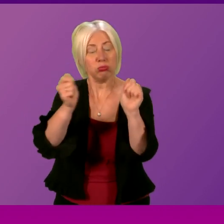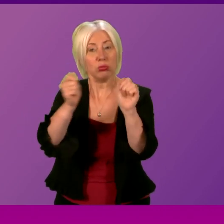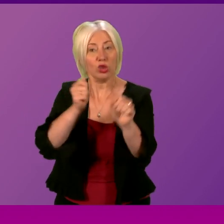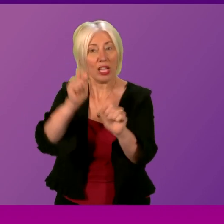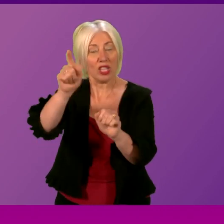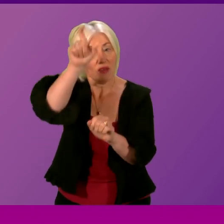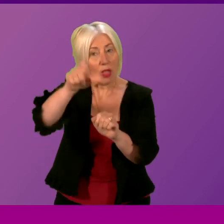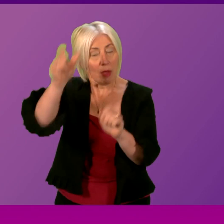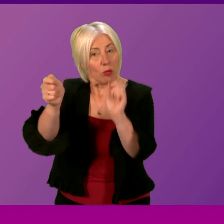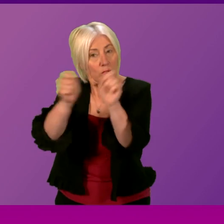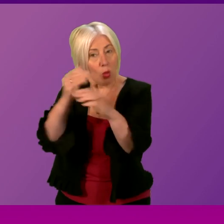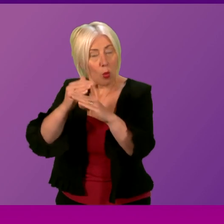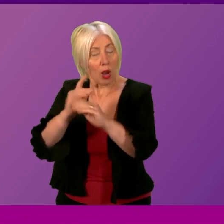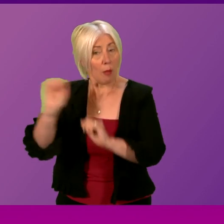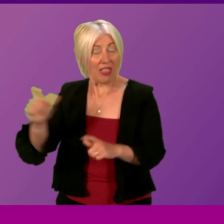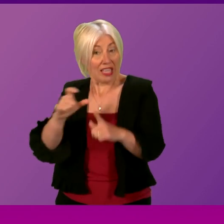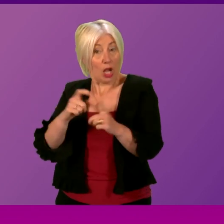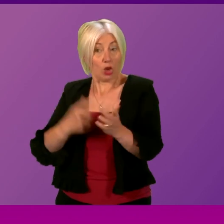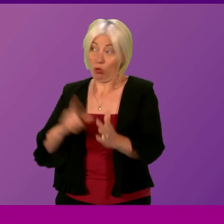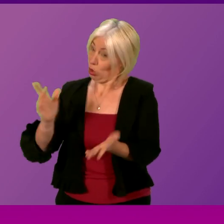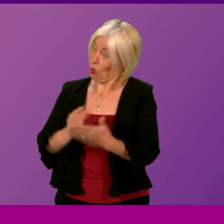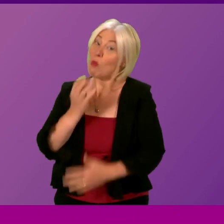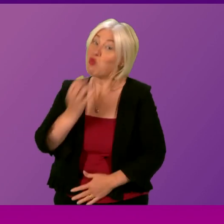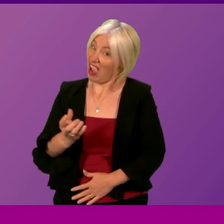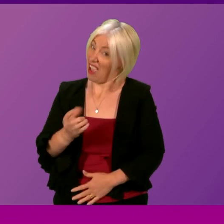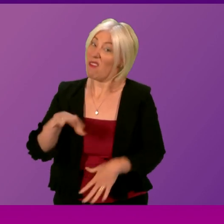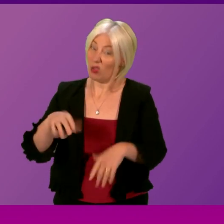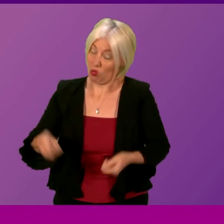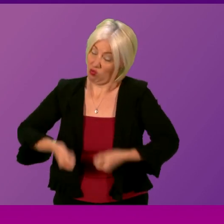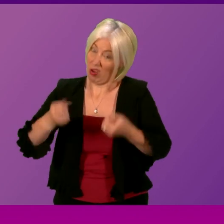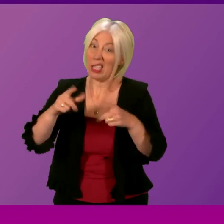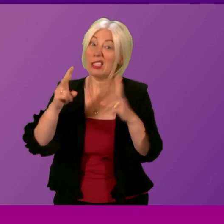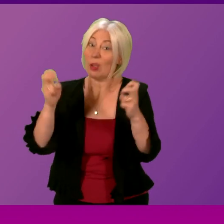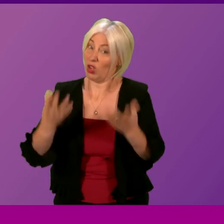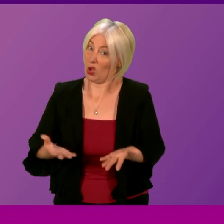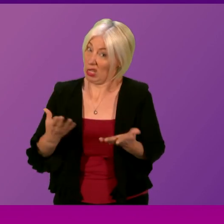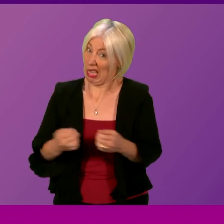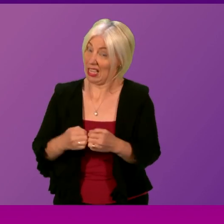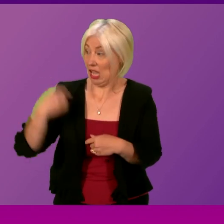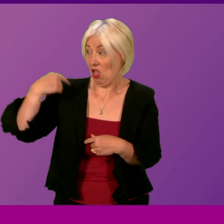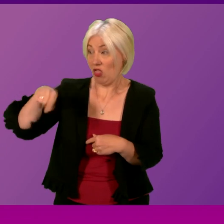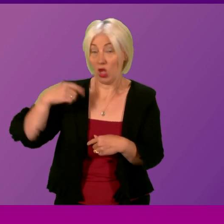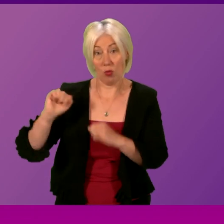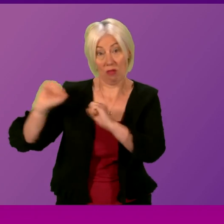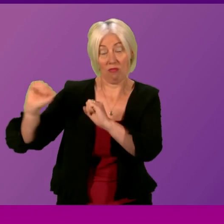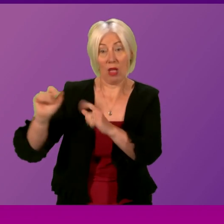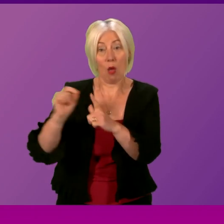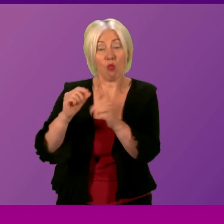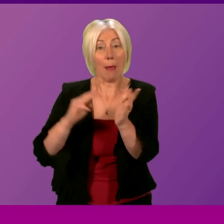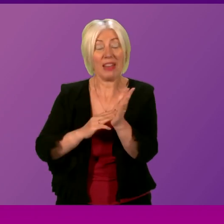Douglas Ross is brave going on this subject in a week when his Prime Minister, Rishi Sunak,